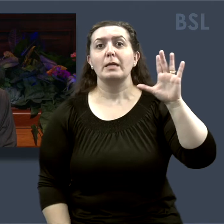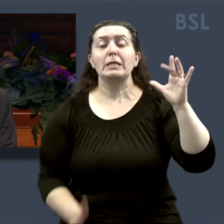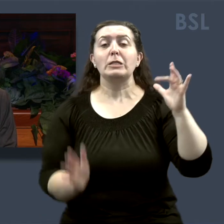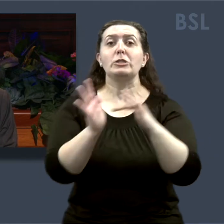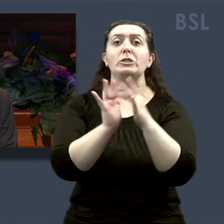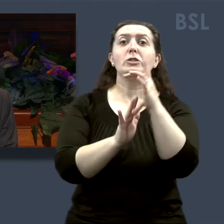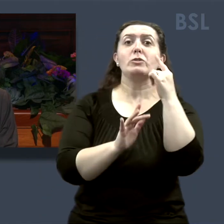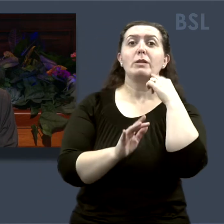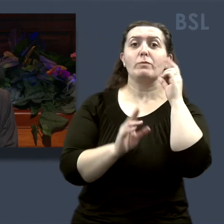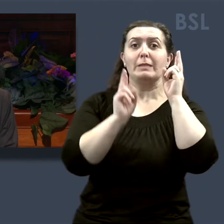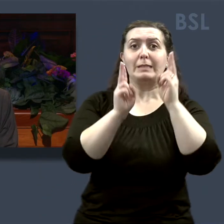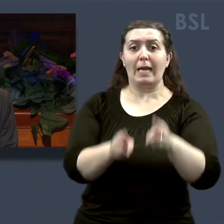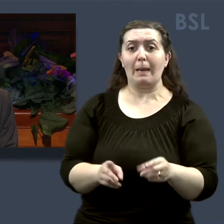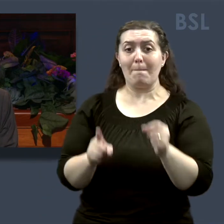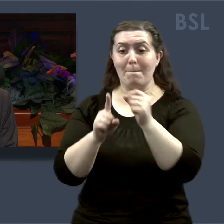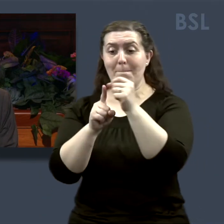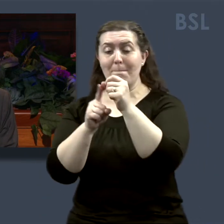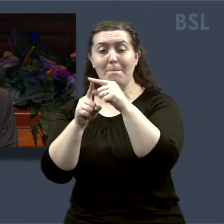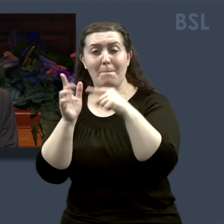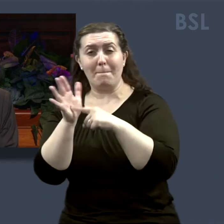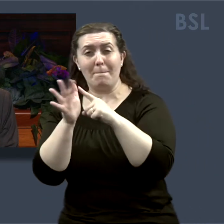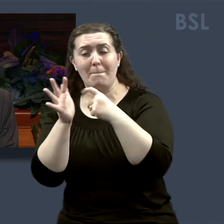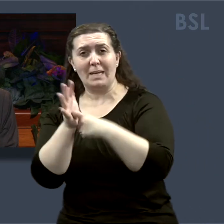Following Christ’s death, Peter stood and testified: